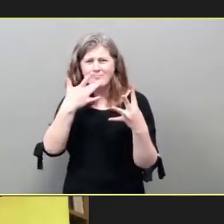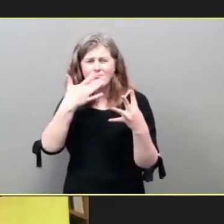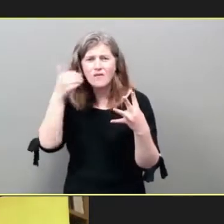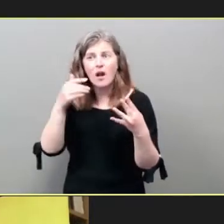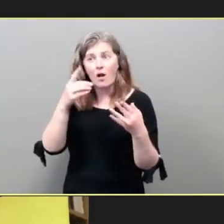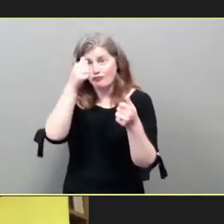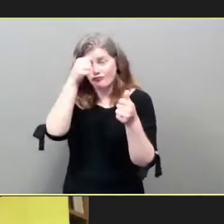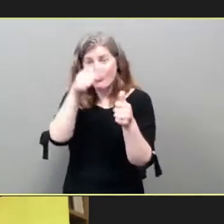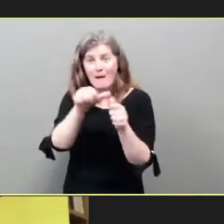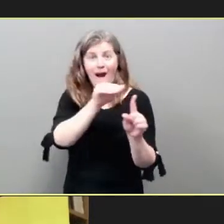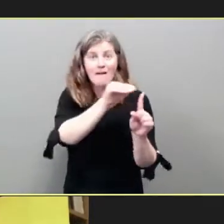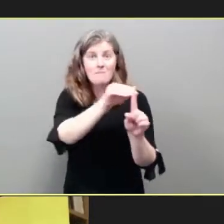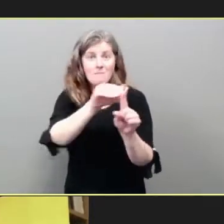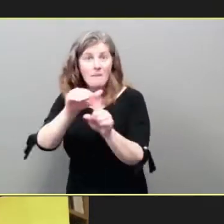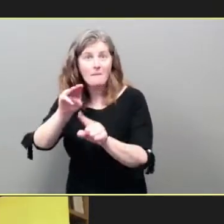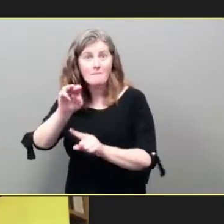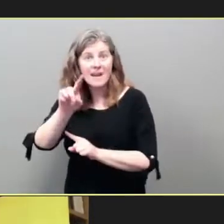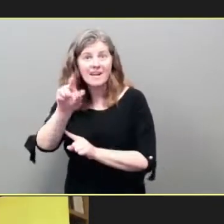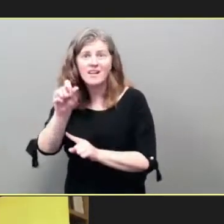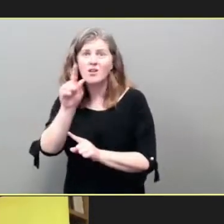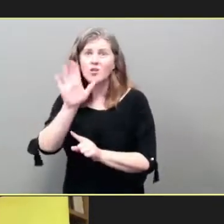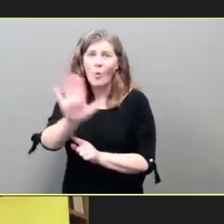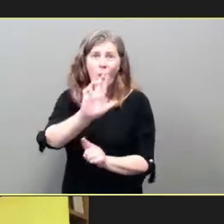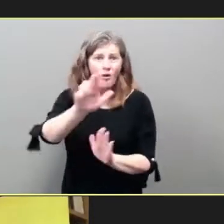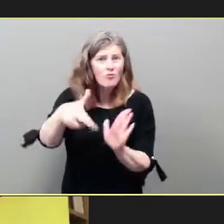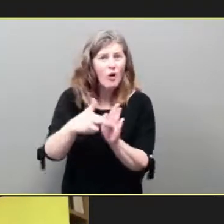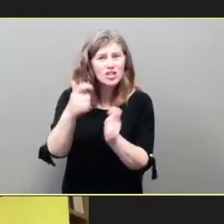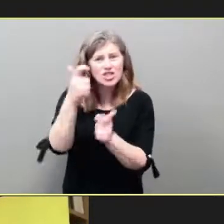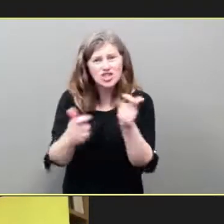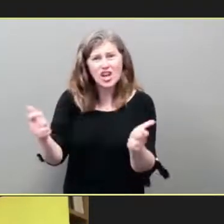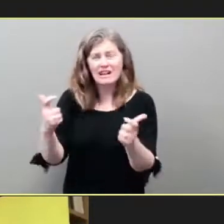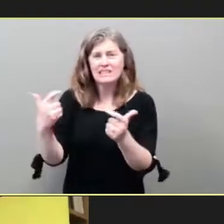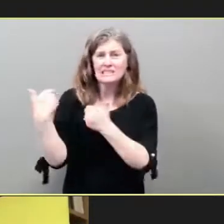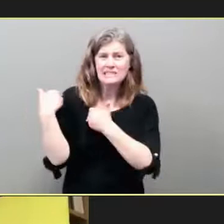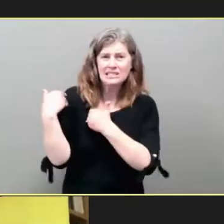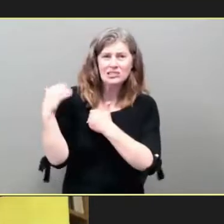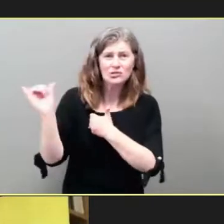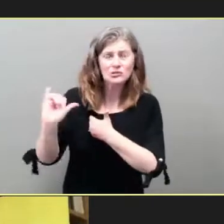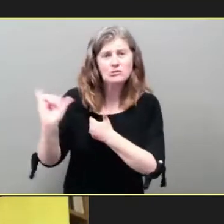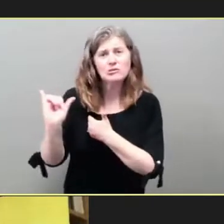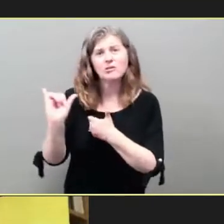here, then you have a huge role to play and getting factual information to the